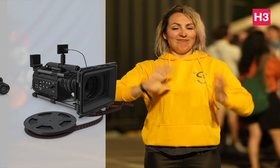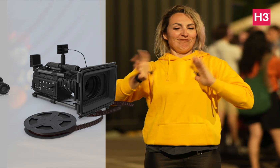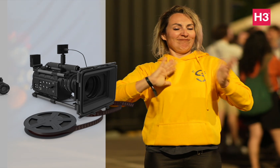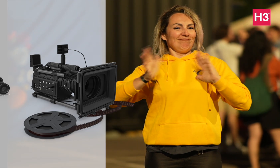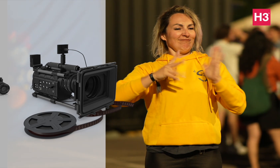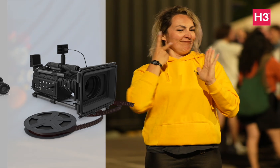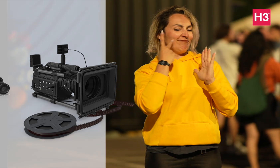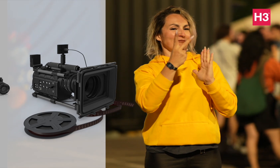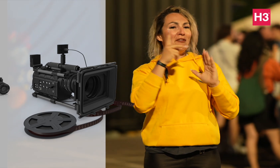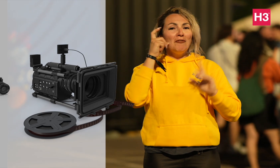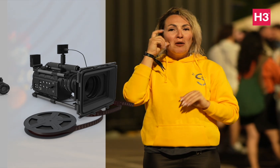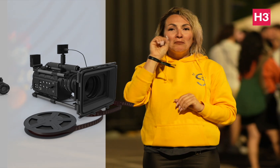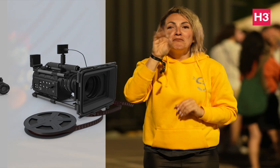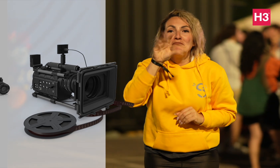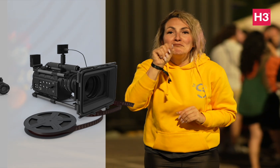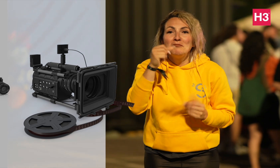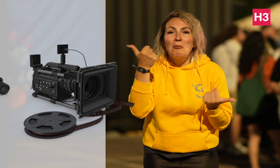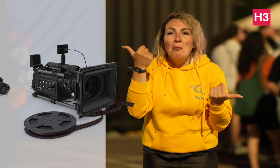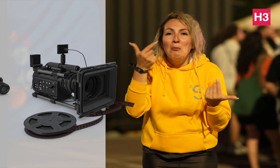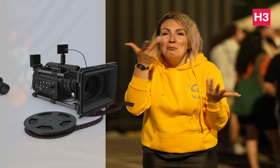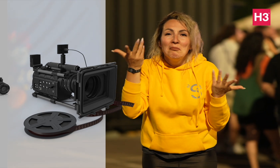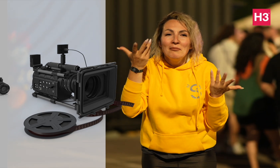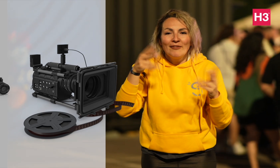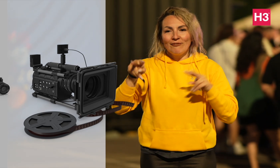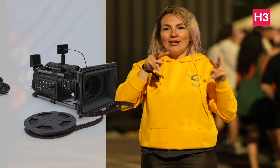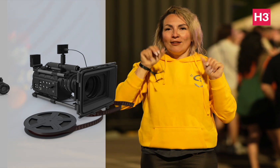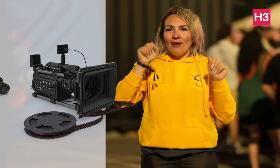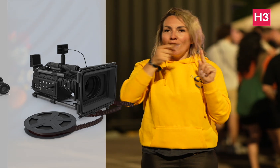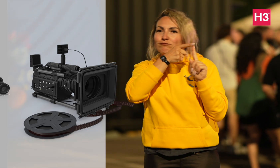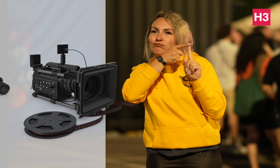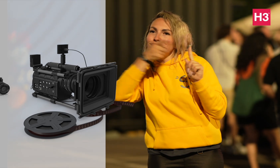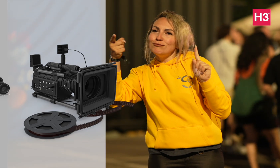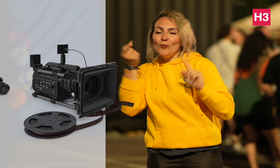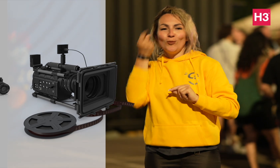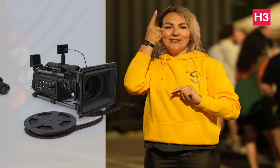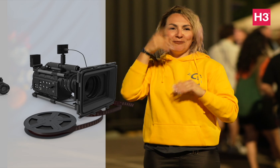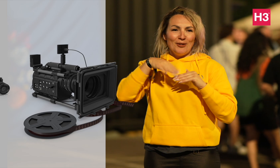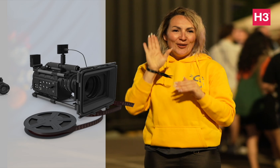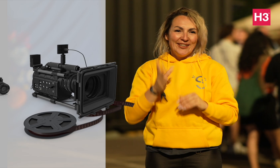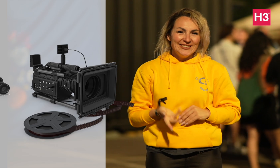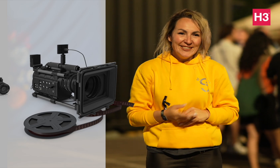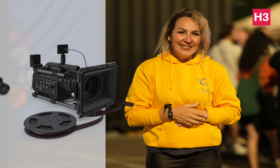Photos are nice, but they’re static — they don’t capture the full moment or tell the whole story. Videos bring things to life, allowing us to understand and experience more.